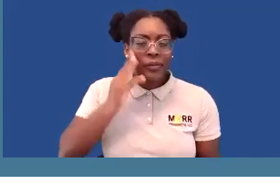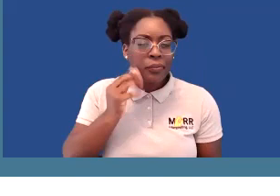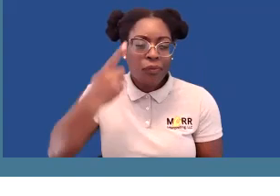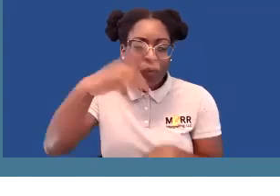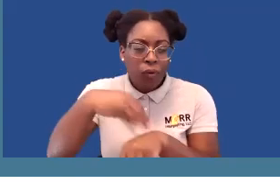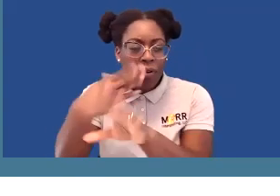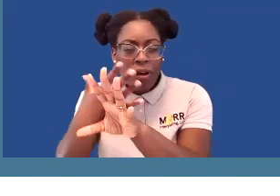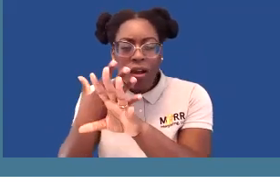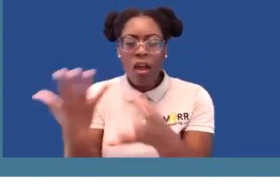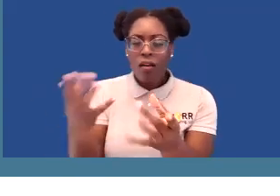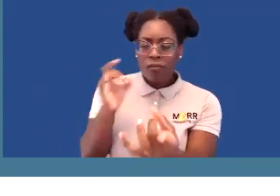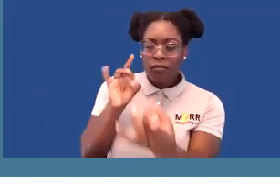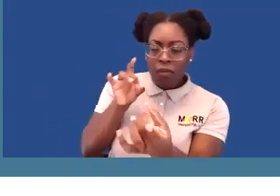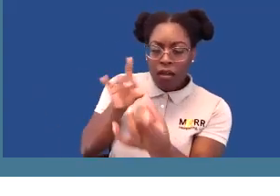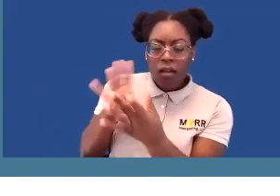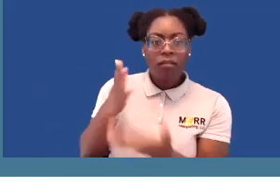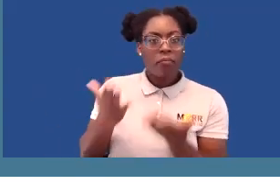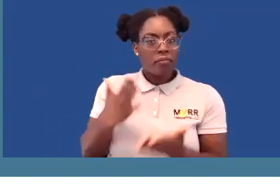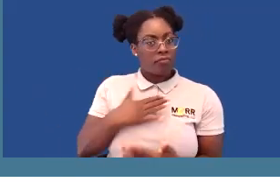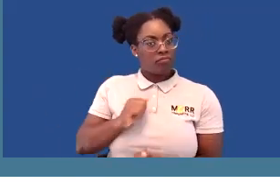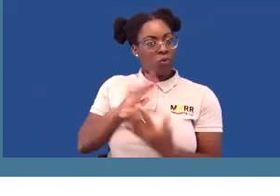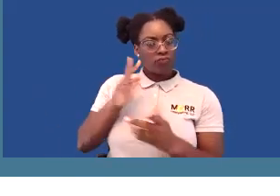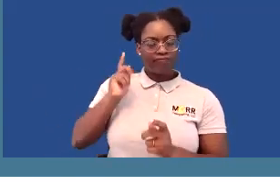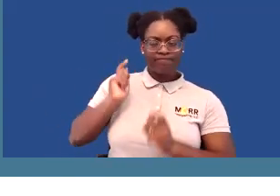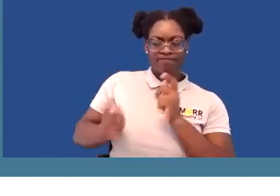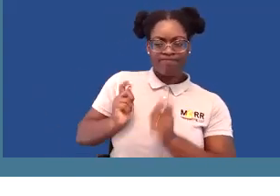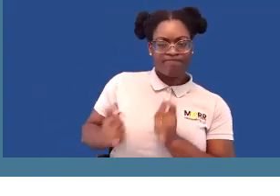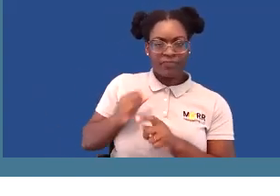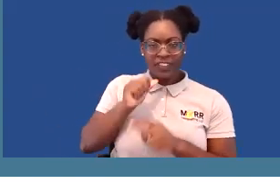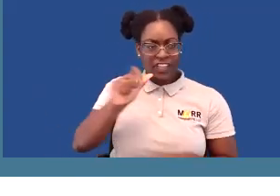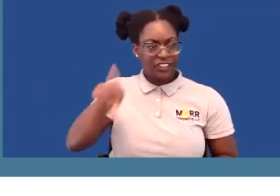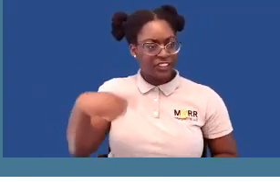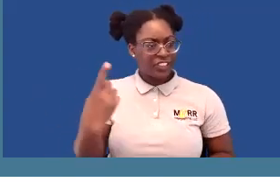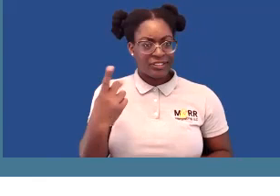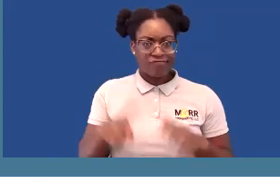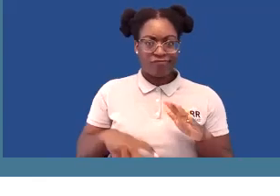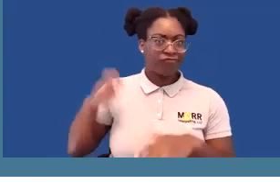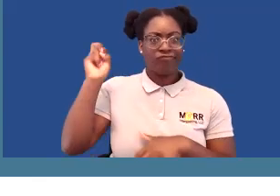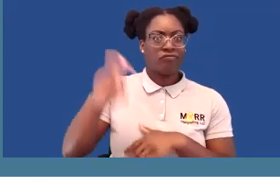and then maybe refine and reshape what we're doing and move forward in that continual cycle.